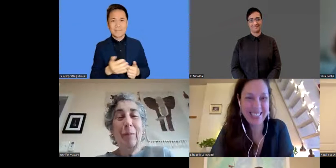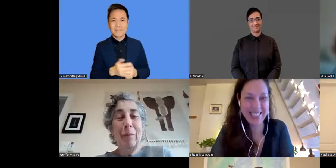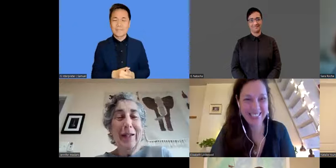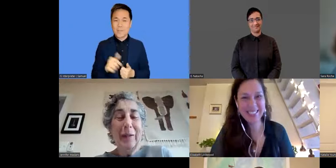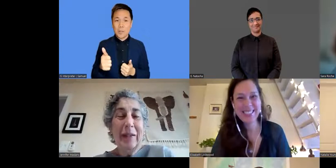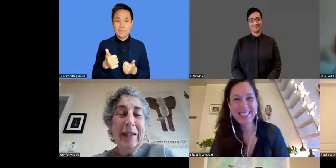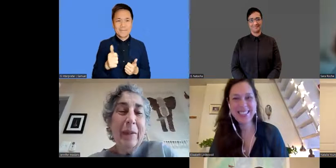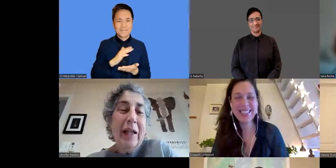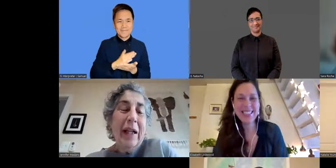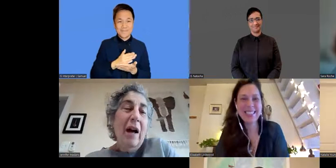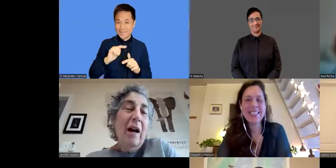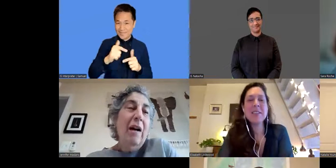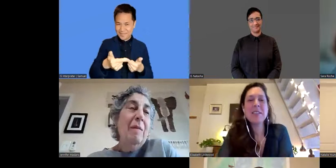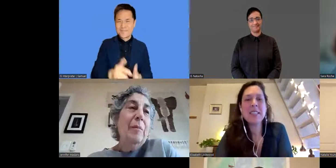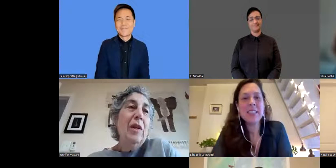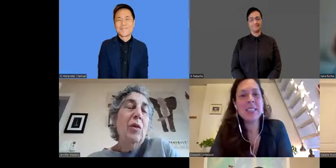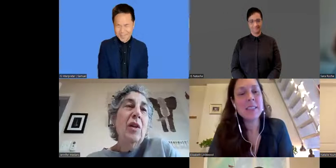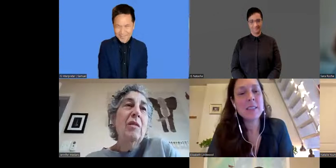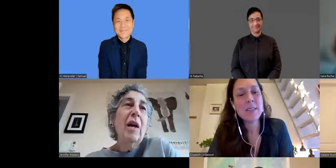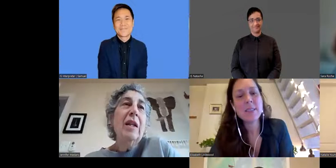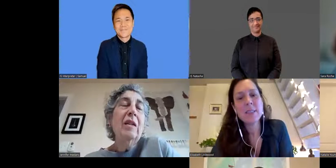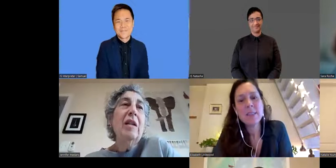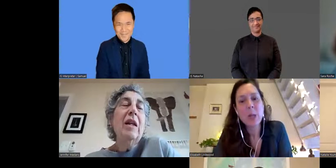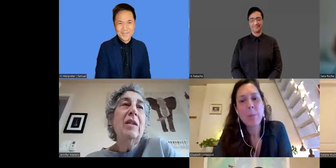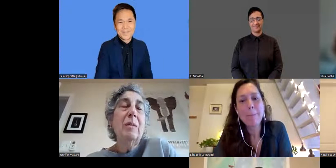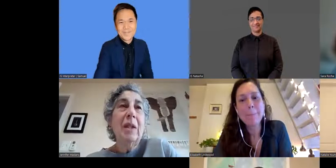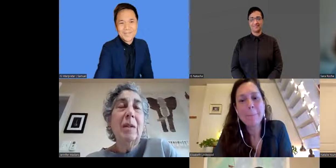I may be missing the point completely but, no, any estimate that's made